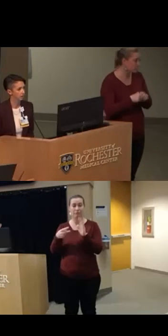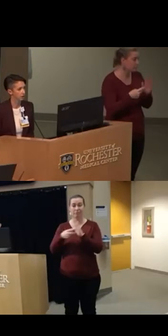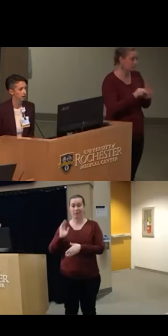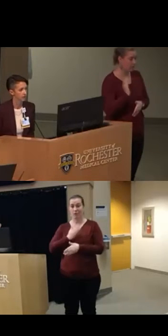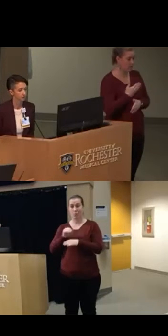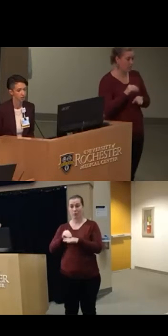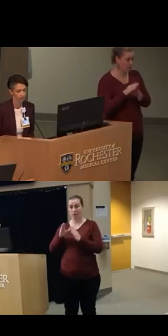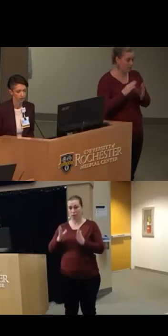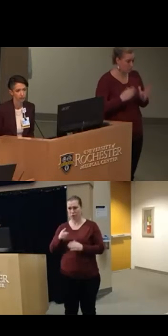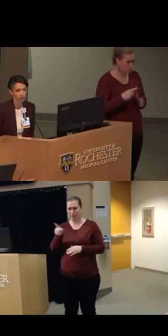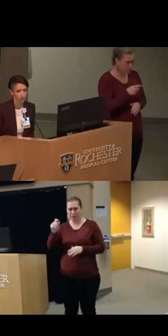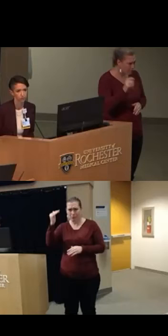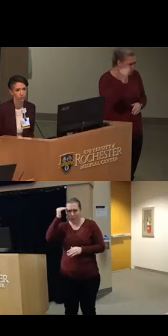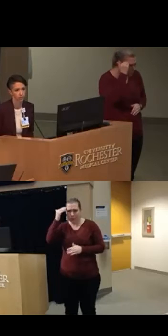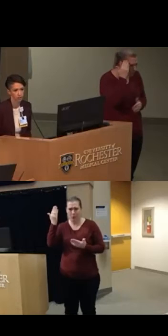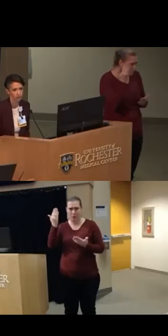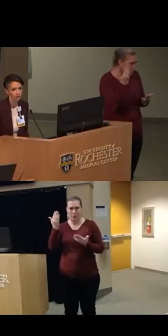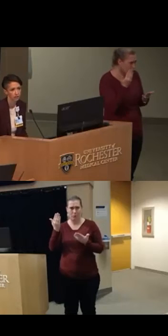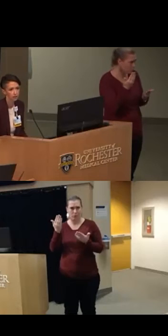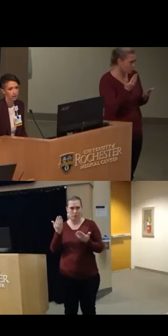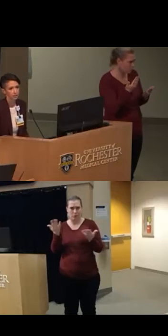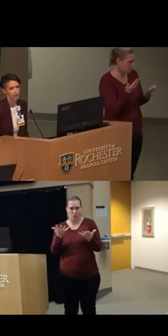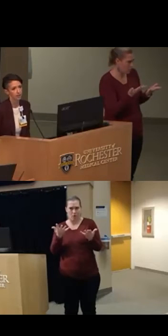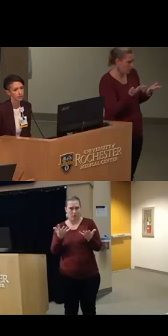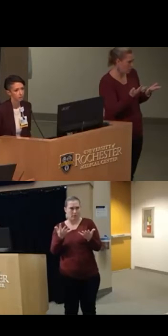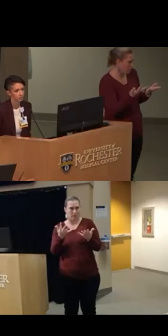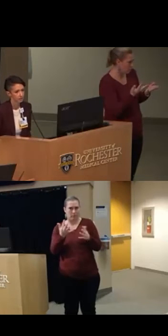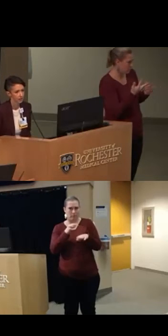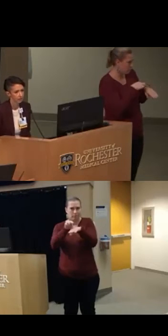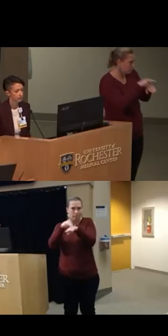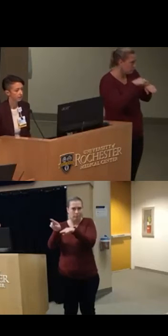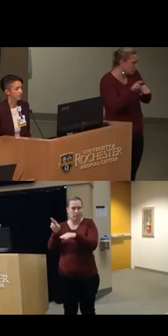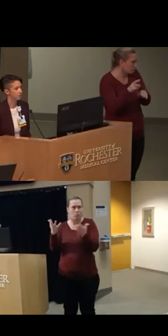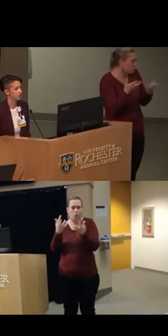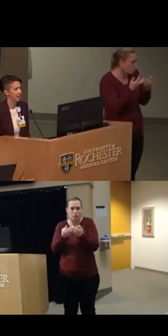the quality and availability of resources in the community that are related to mental health to